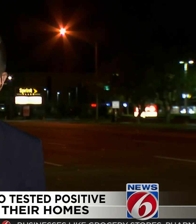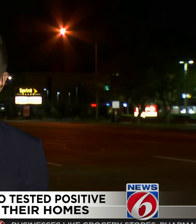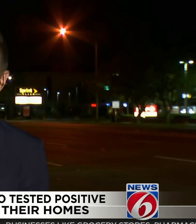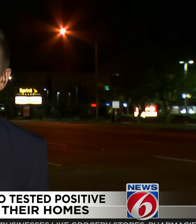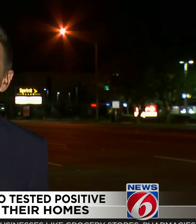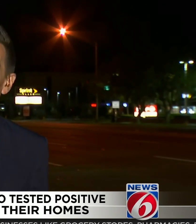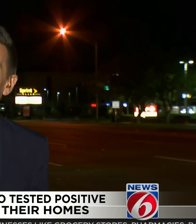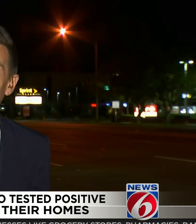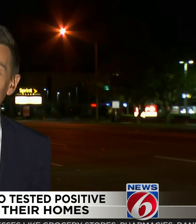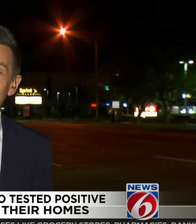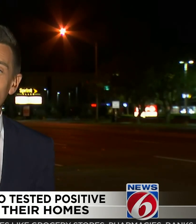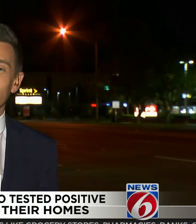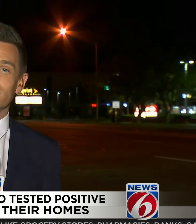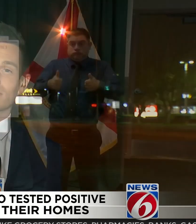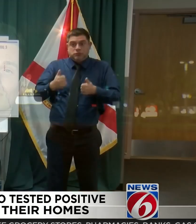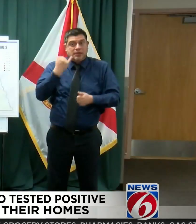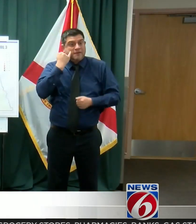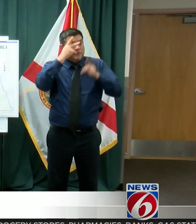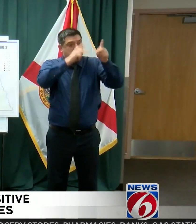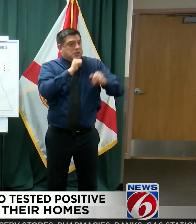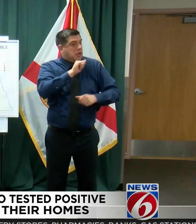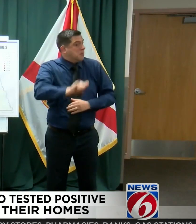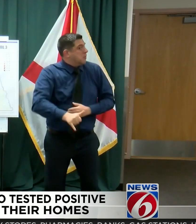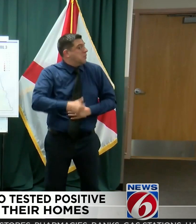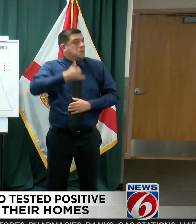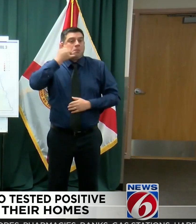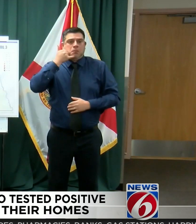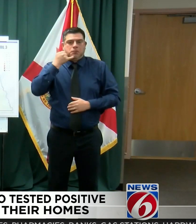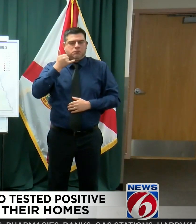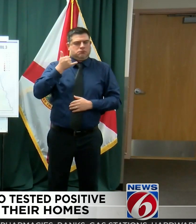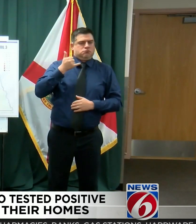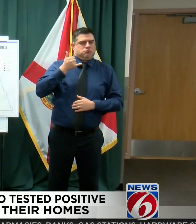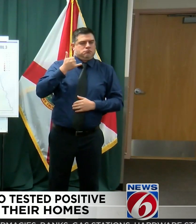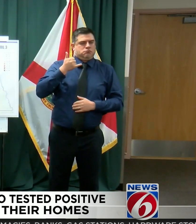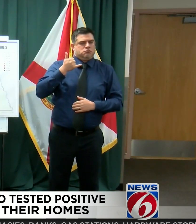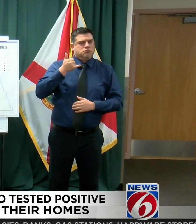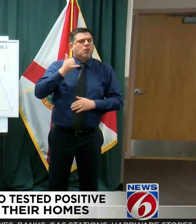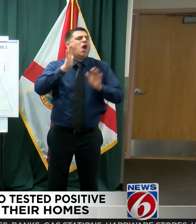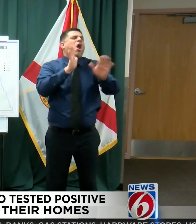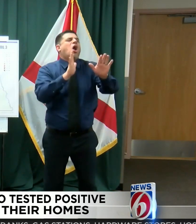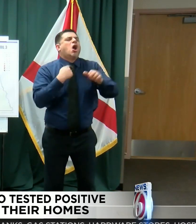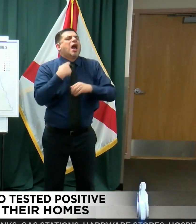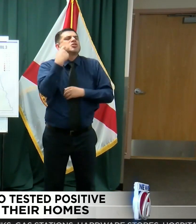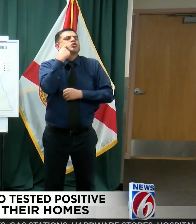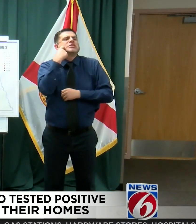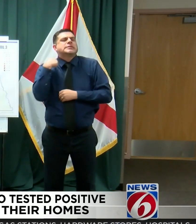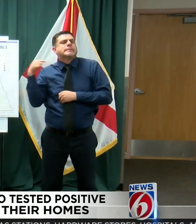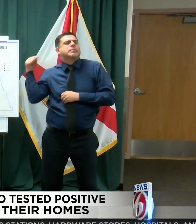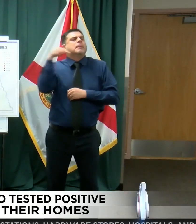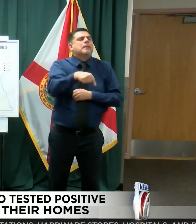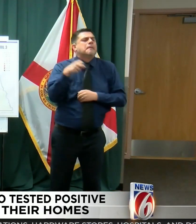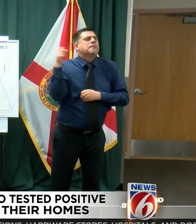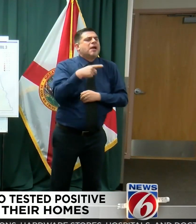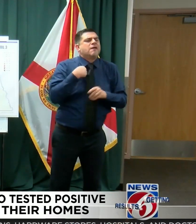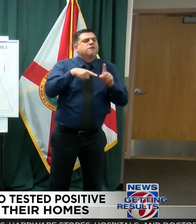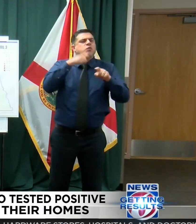HOME ORDER, BUT THE OFFICIALS ARE TAKING ACTION. ARE TAKING ACTION. THEY WANT TO MAKE SURE THAT THEY WANT TO MAKE SURE THAT ANYONE WHO HAS TESTED POSITIVE ANYONE WHO HAS TESTED POSITIVE FOR COVID-19 DO NOT HEAD OUT TO FOR COVID-19 DO NOT HEAD OUT TO THE STREETS WHEN THEY ARE THE STREETS WHEN THEY ARE SUPPOSED TO BE AT THE HOME.